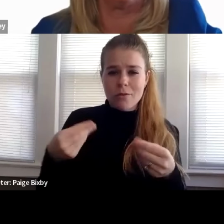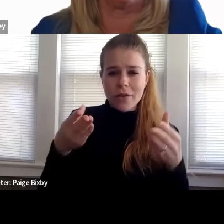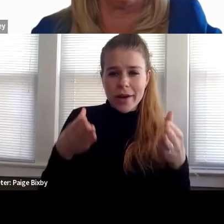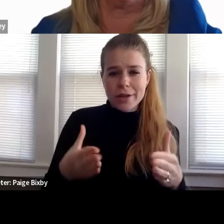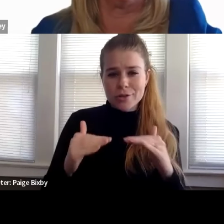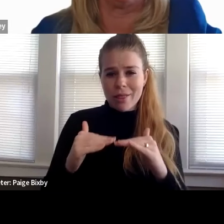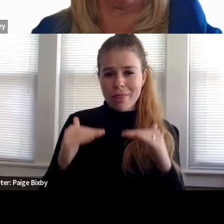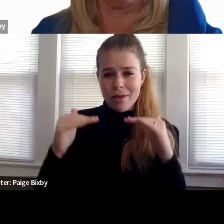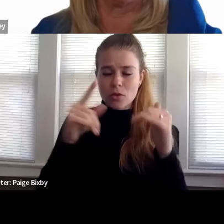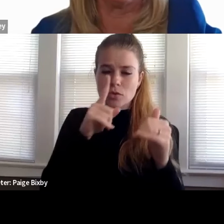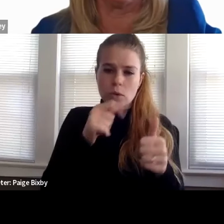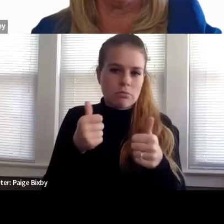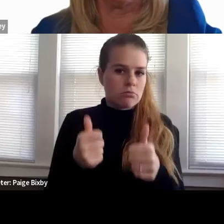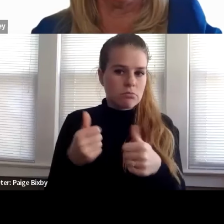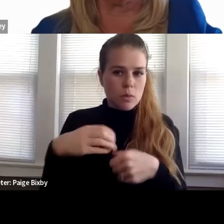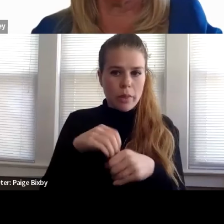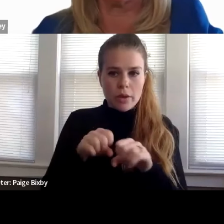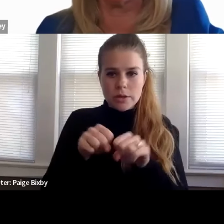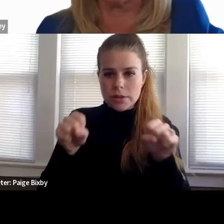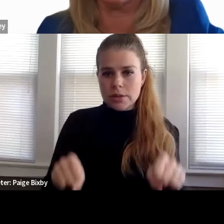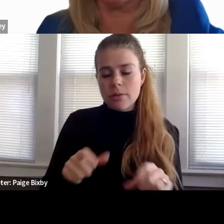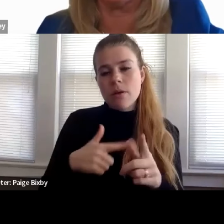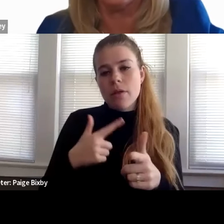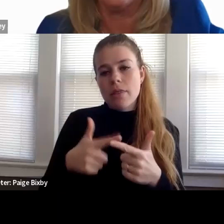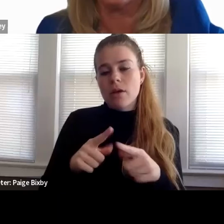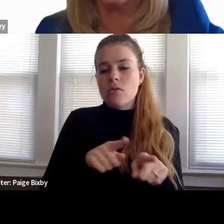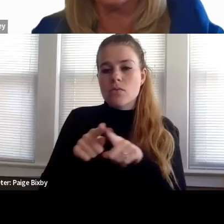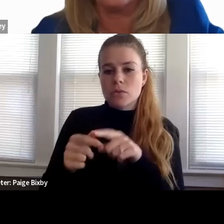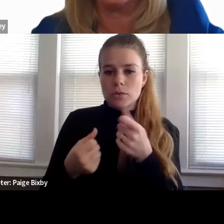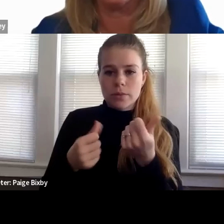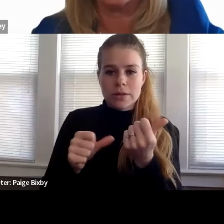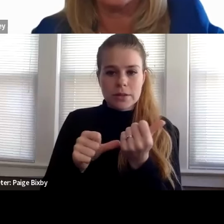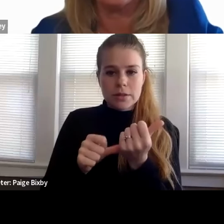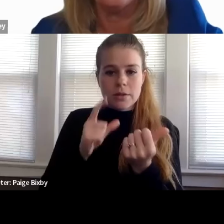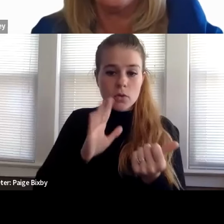And then really the assistance of your agency.